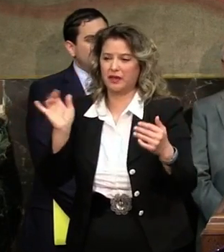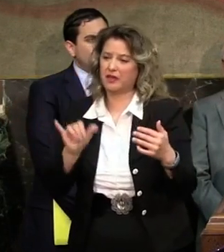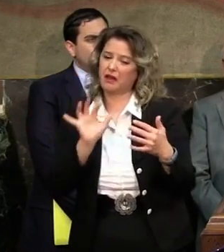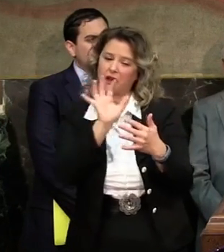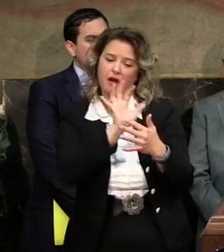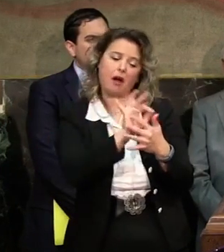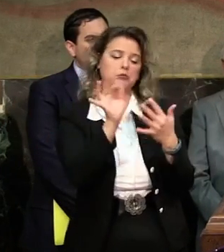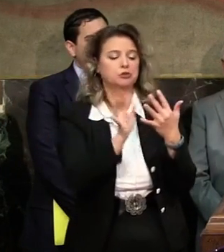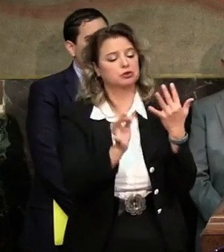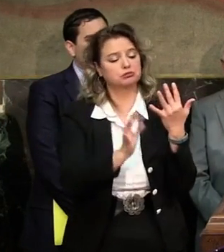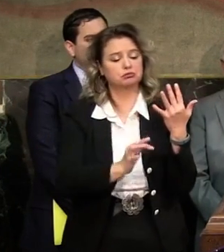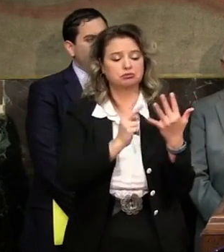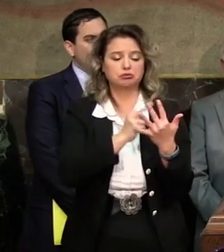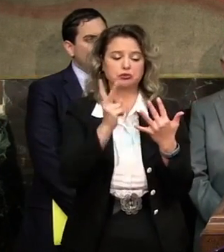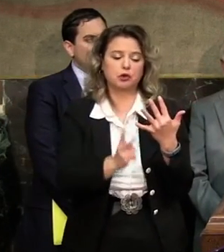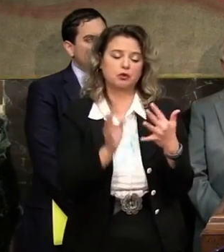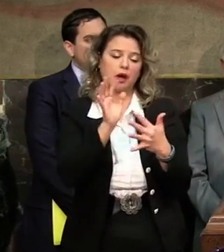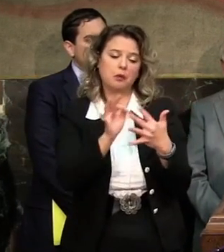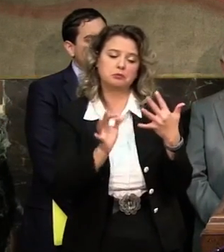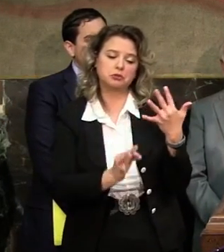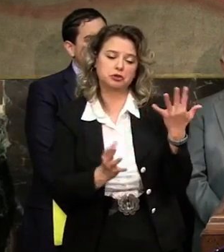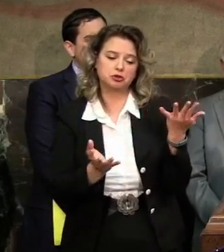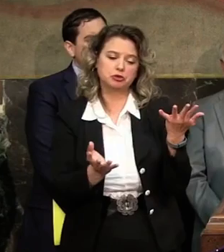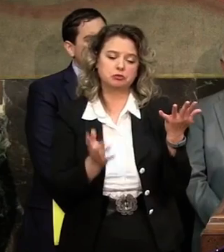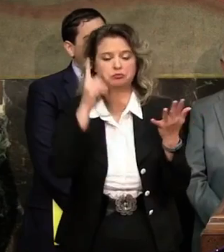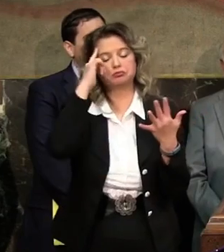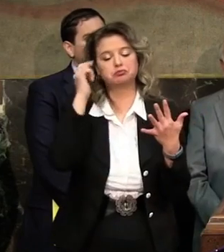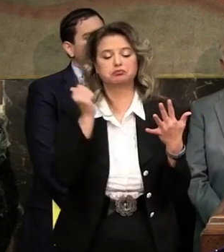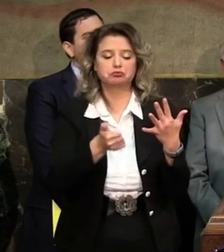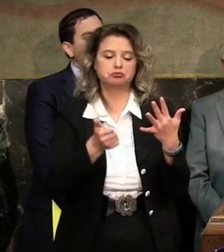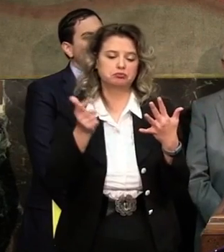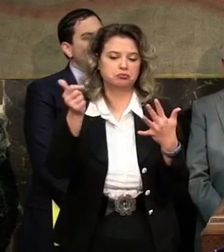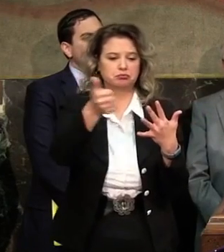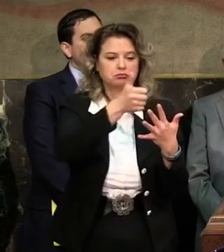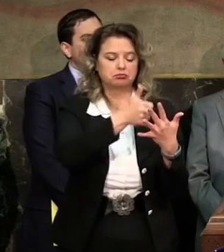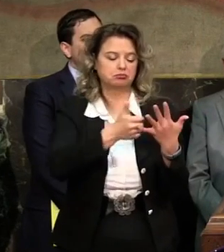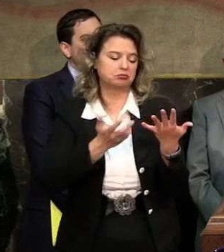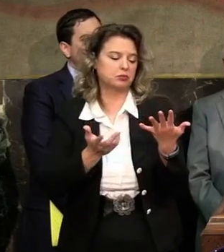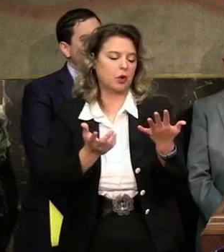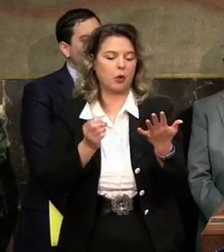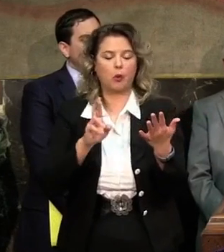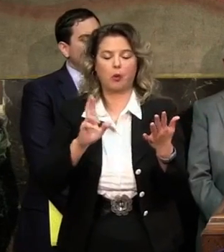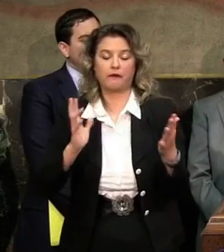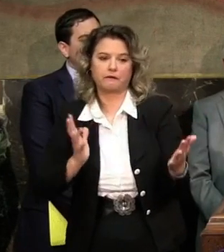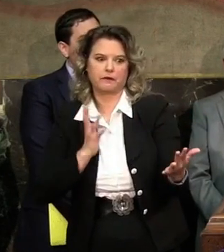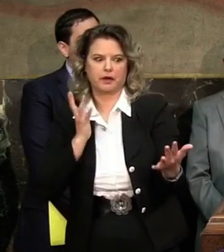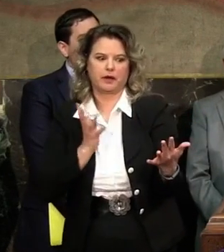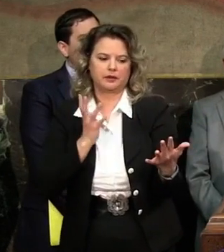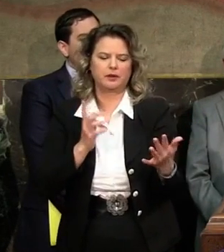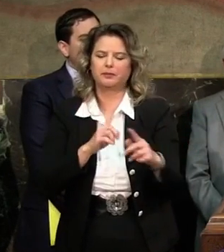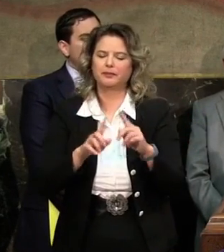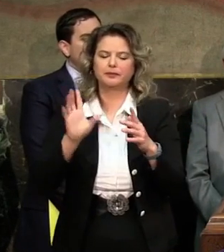those are not just unnecessary luxuries but their necessities to the